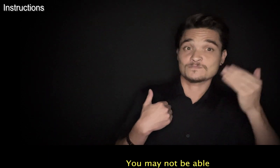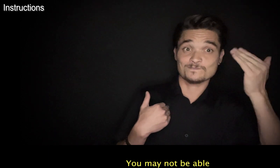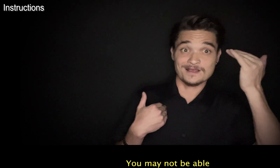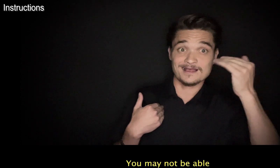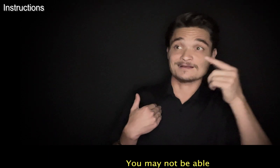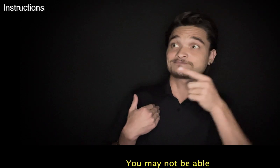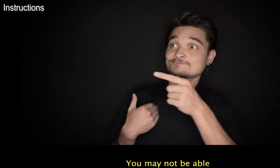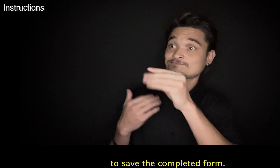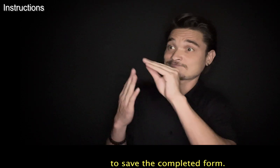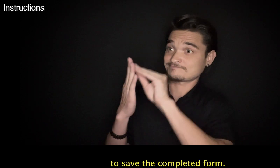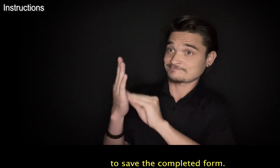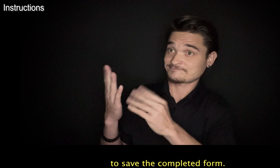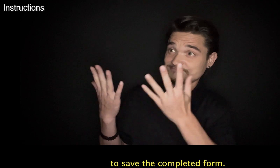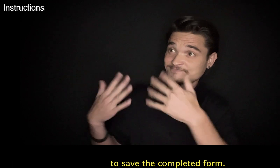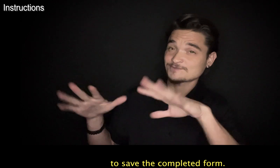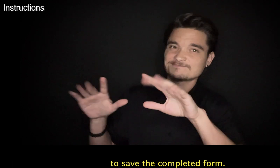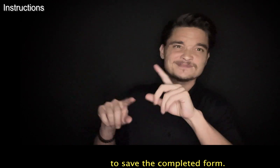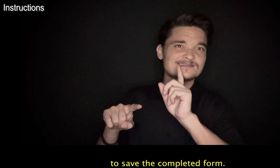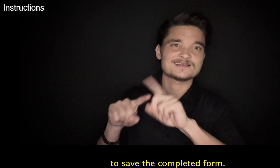You may not be able to save the completed form.